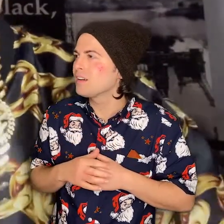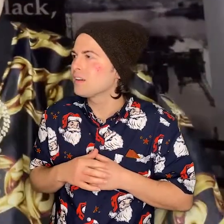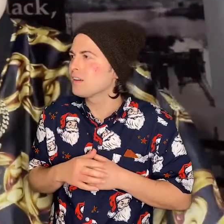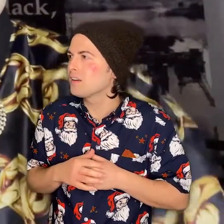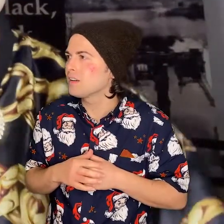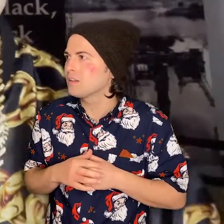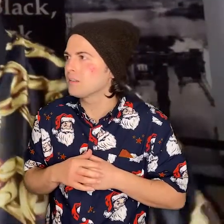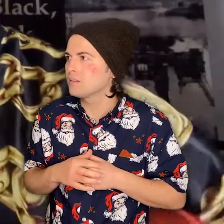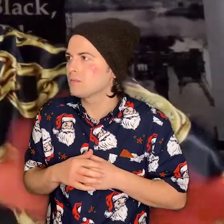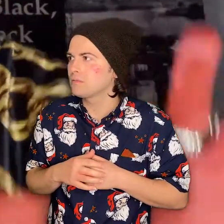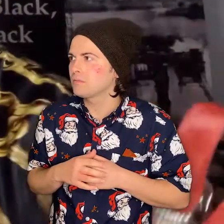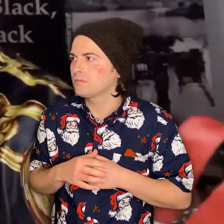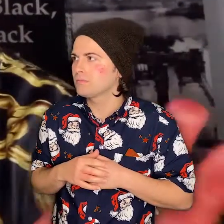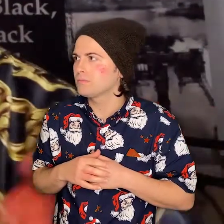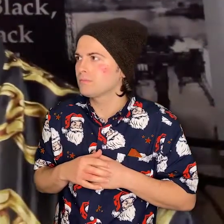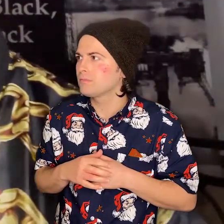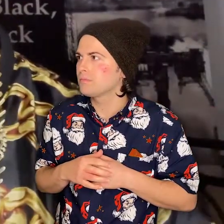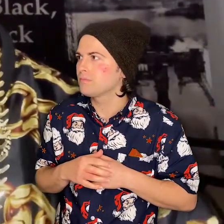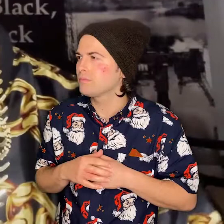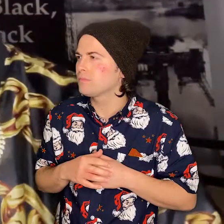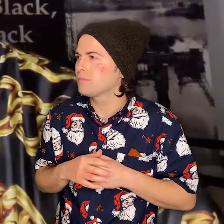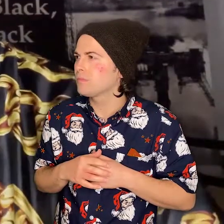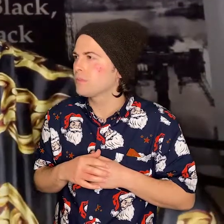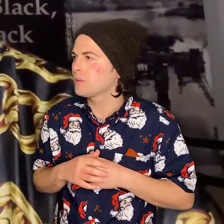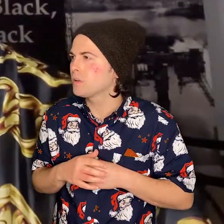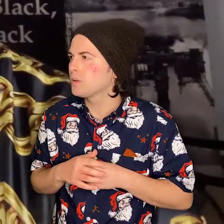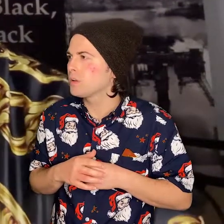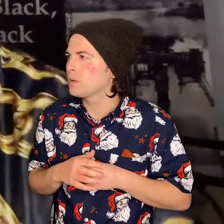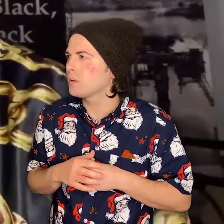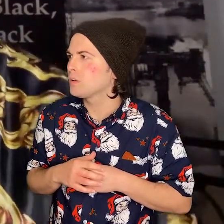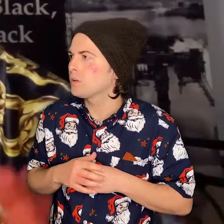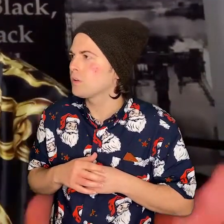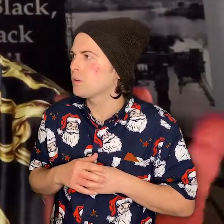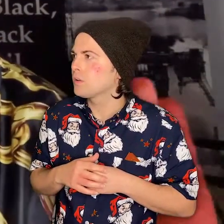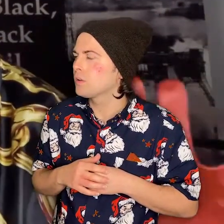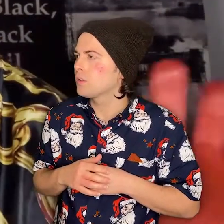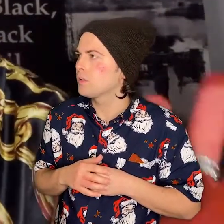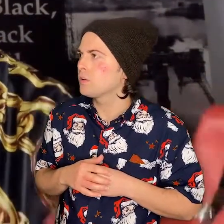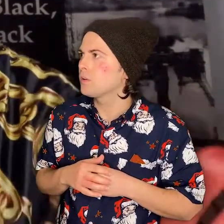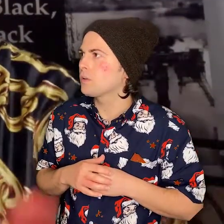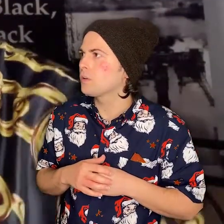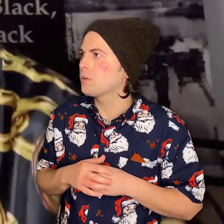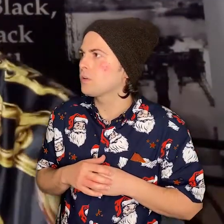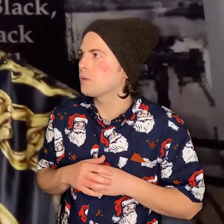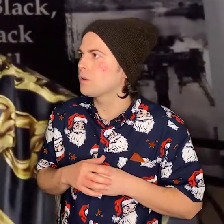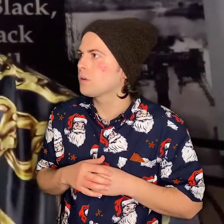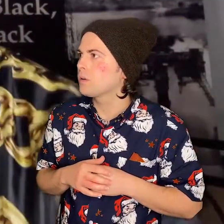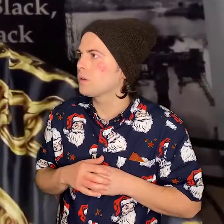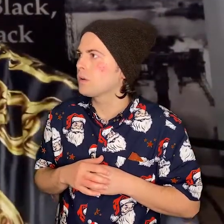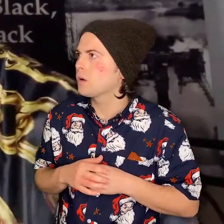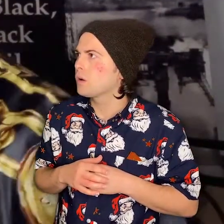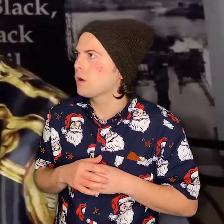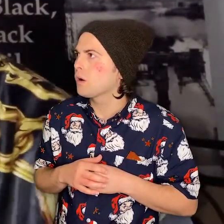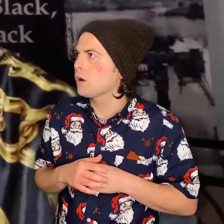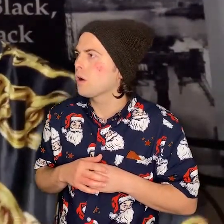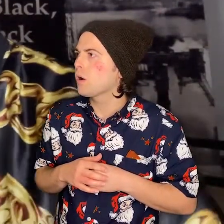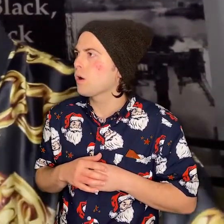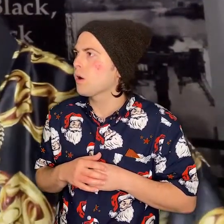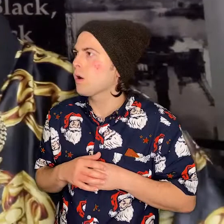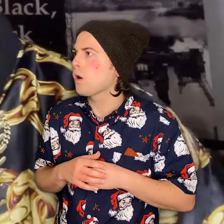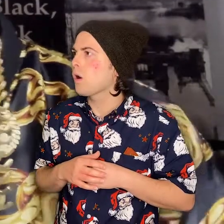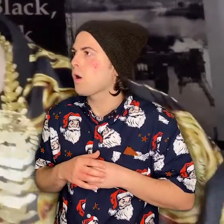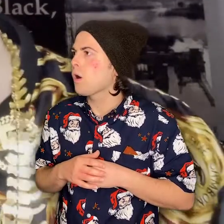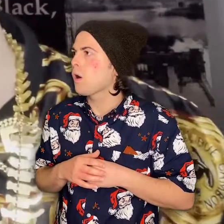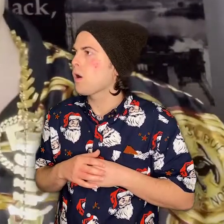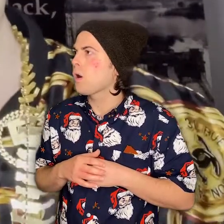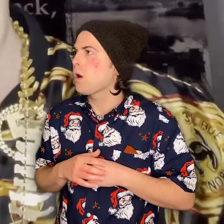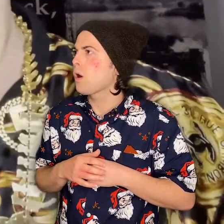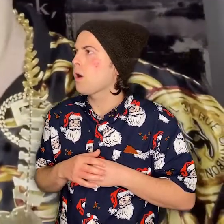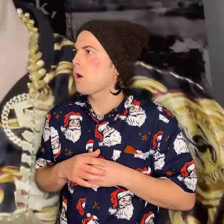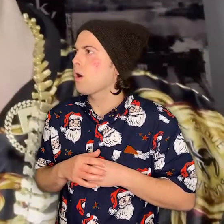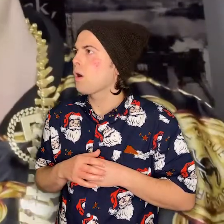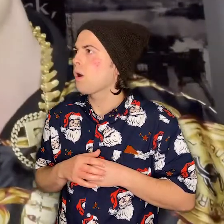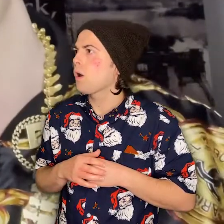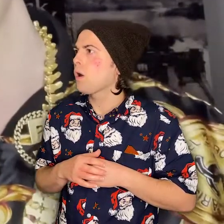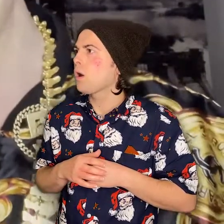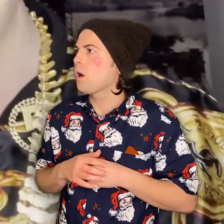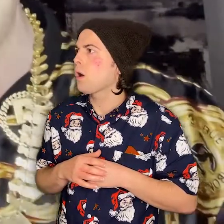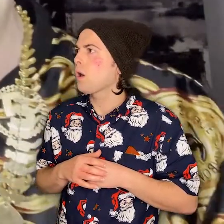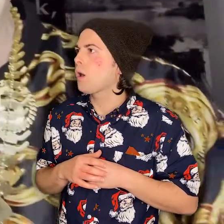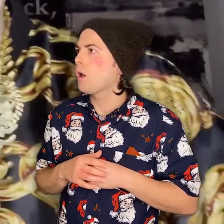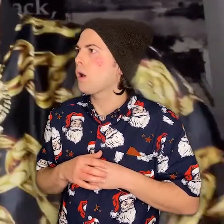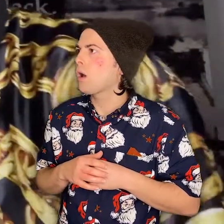While they all have the IQ of a test and protect app developer, Margaret is by far the biggest simpleton